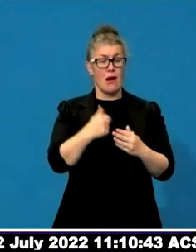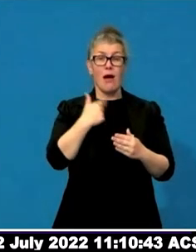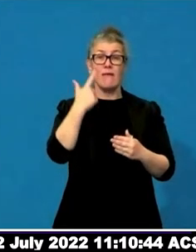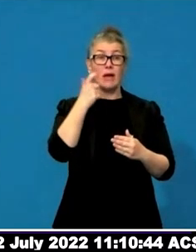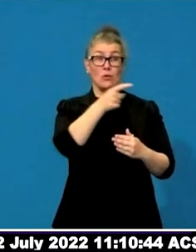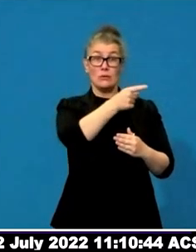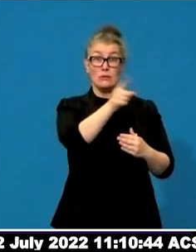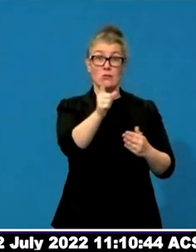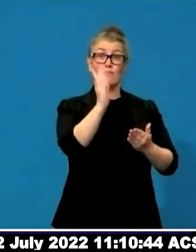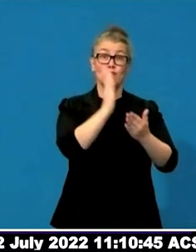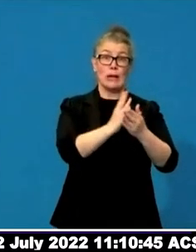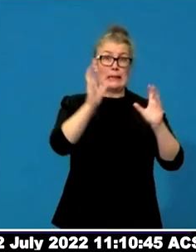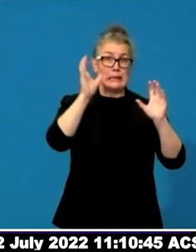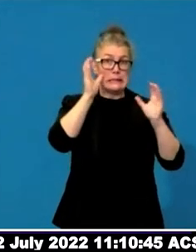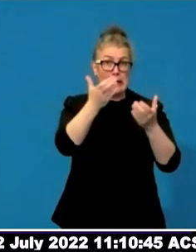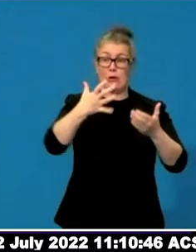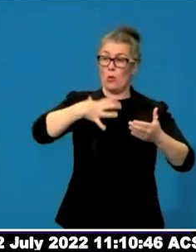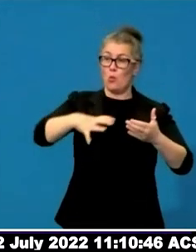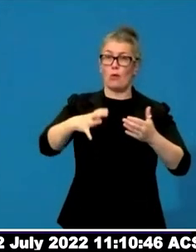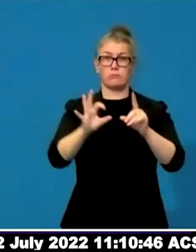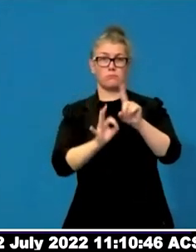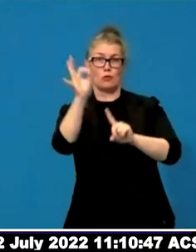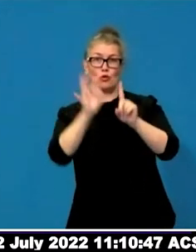to improve what's happening for people.